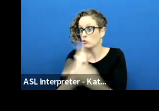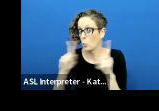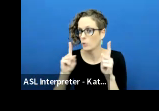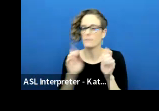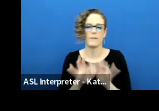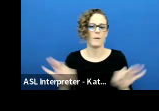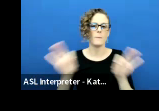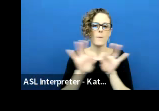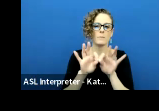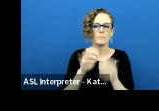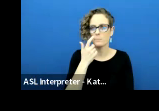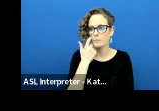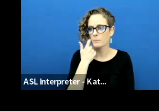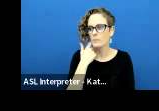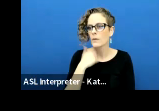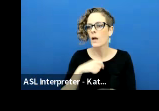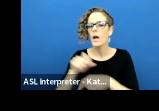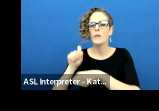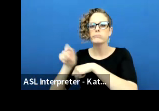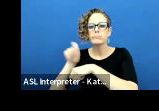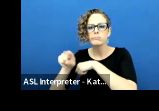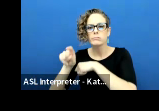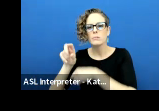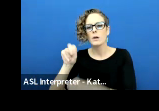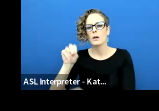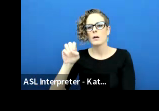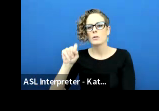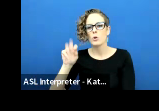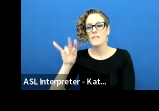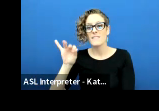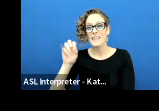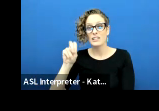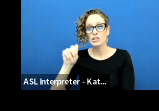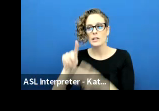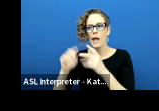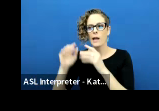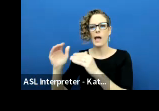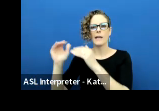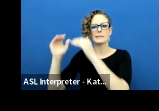um notifications and escalations so this this is I'll give you a good example why this can be